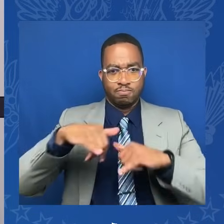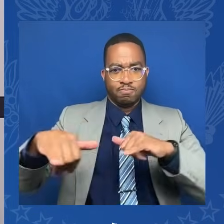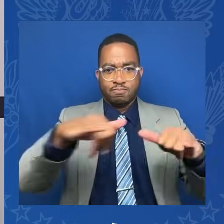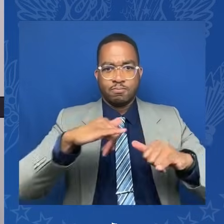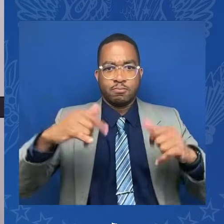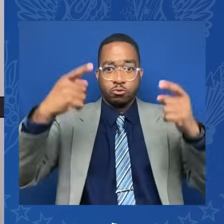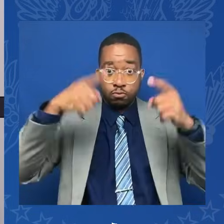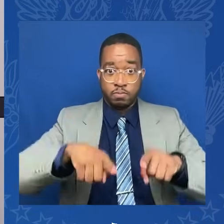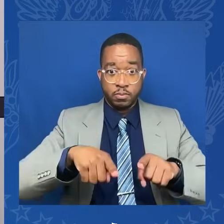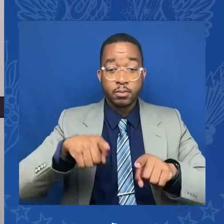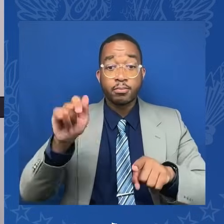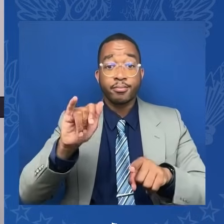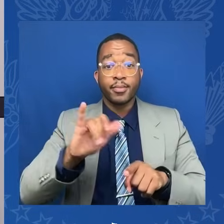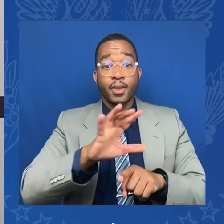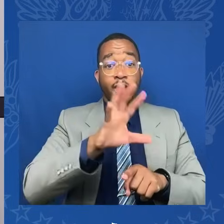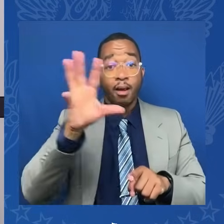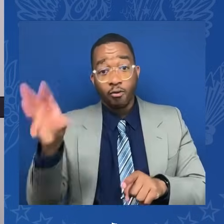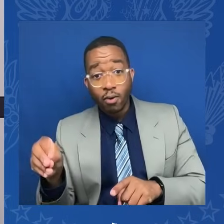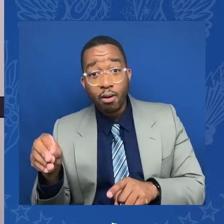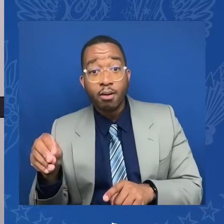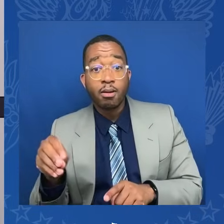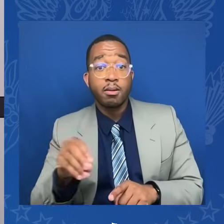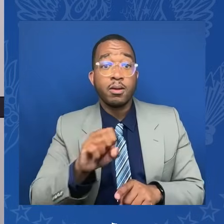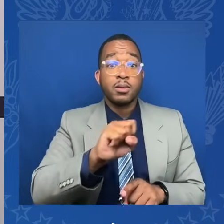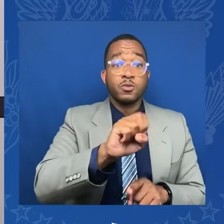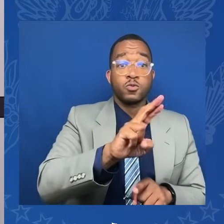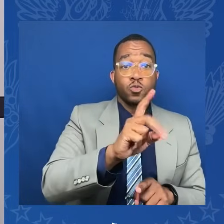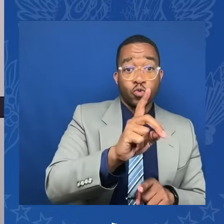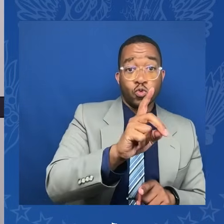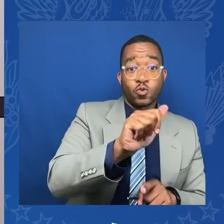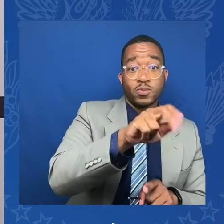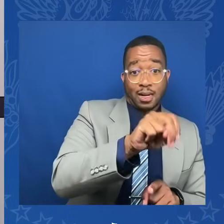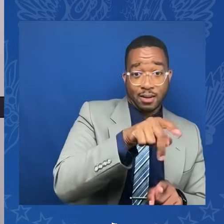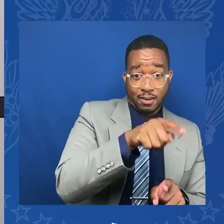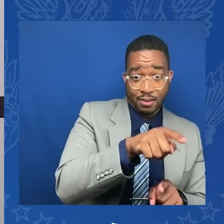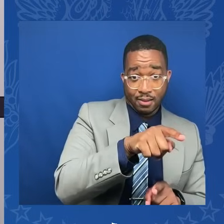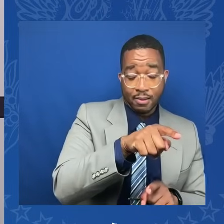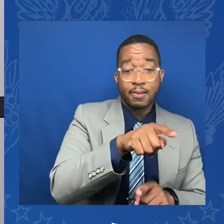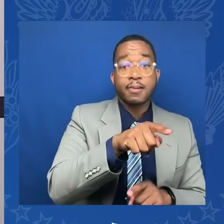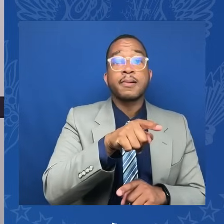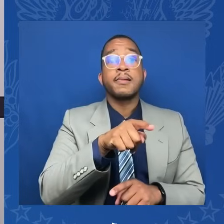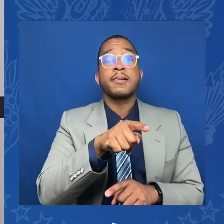in the east of the Democratic Republic of Congo,